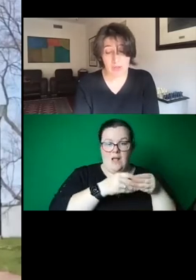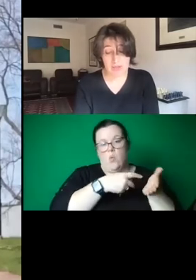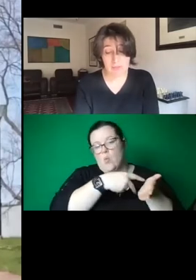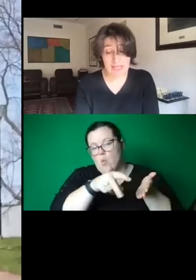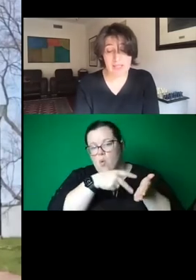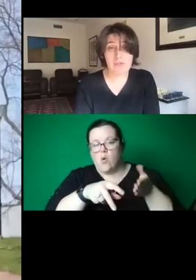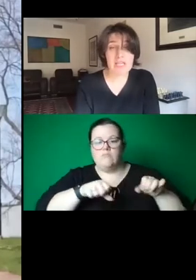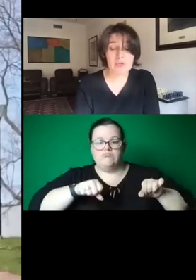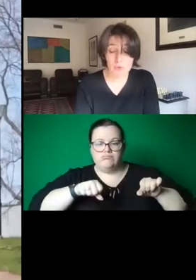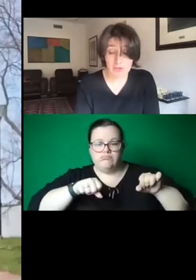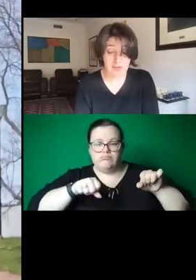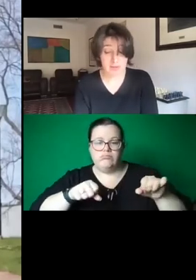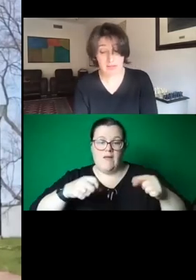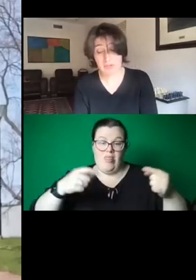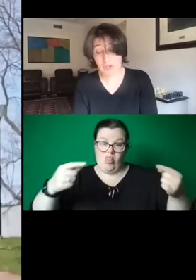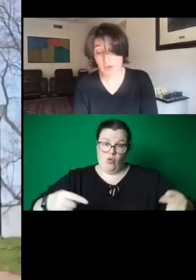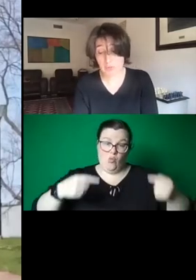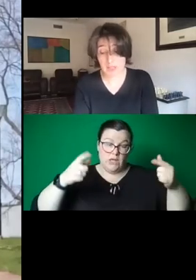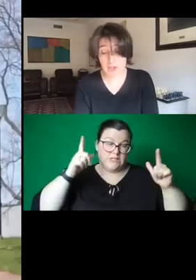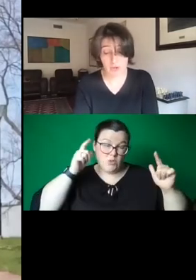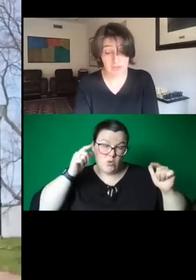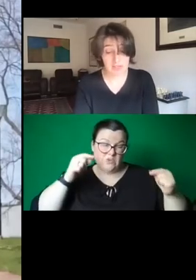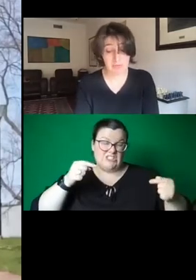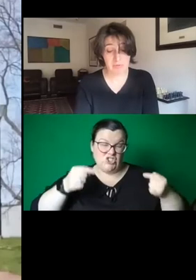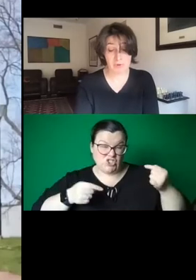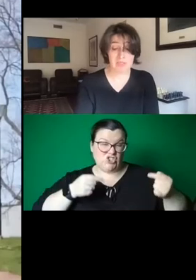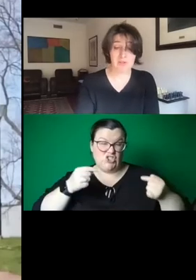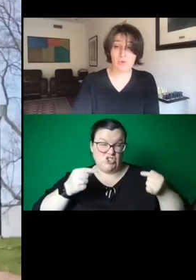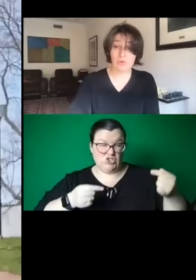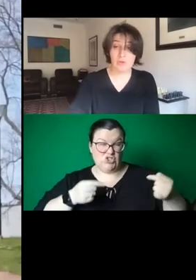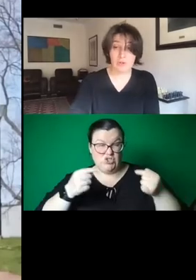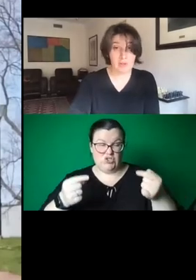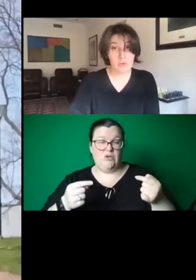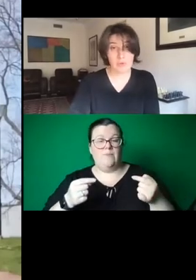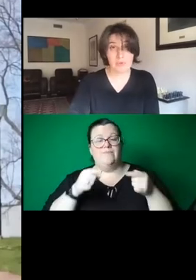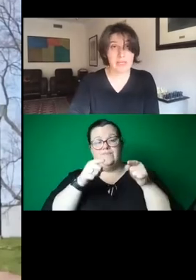making a great noise the video documentation of this live performance is called royal parade